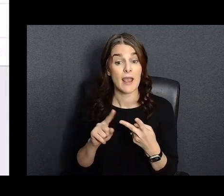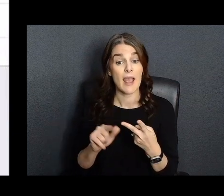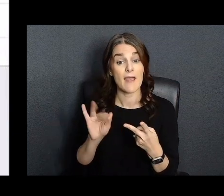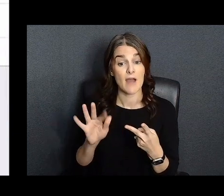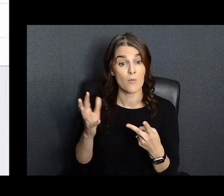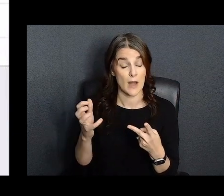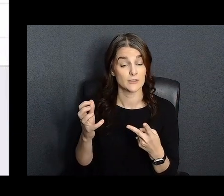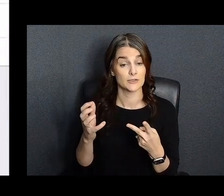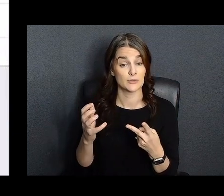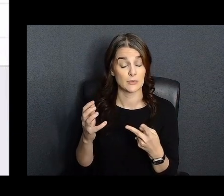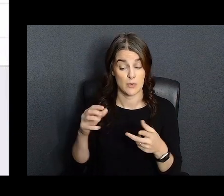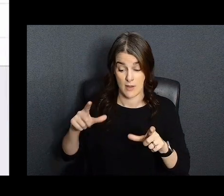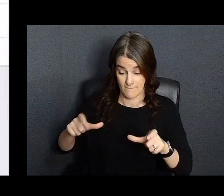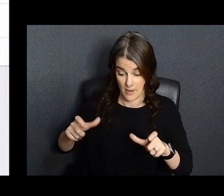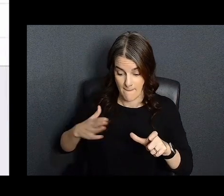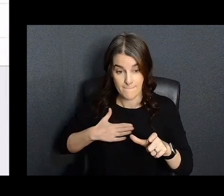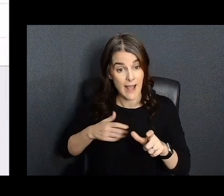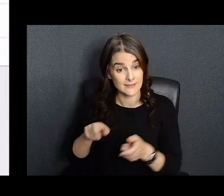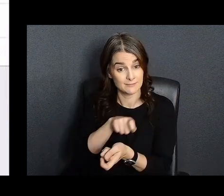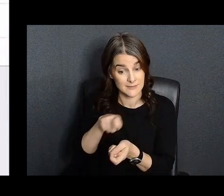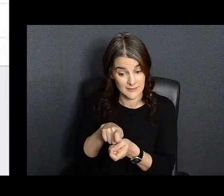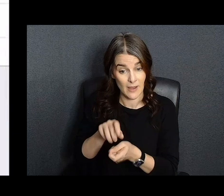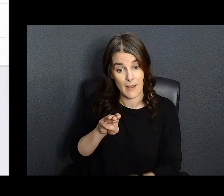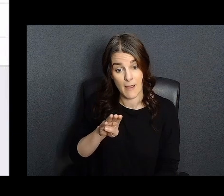of the particular brownies that I like to eat,